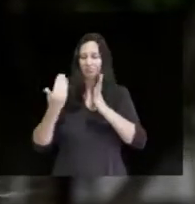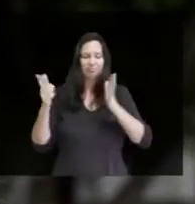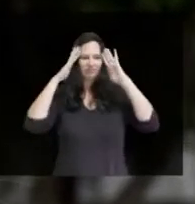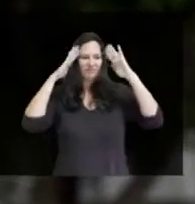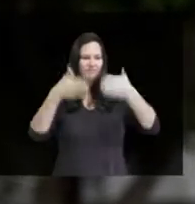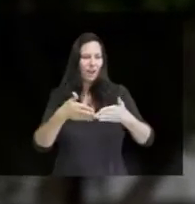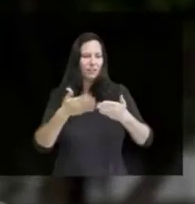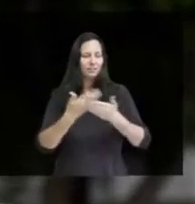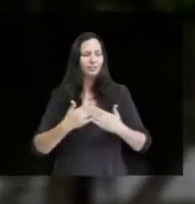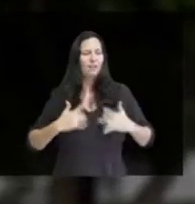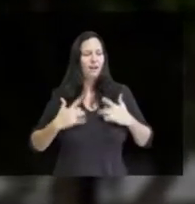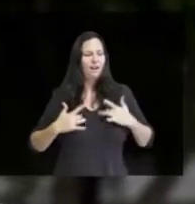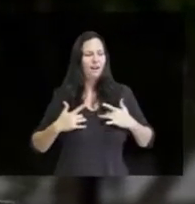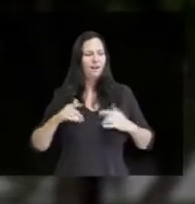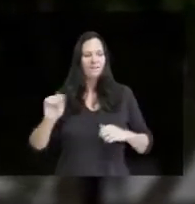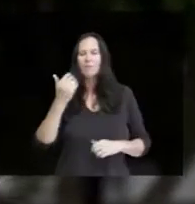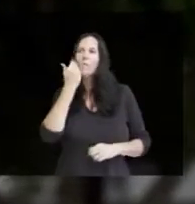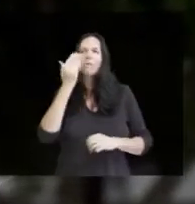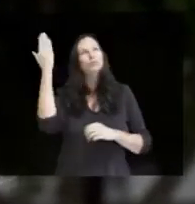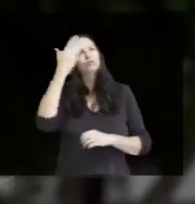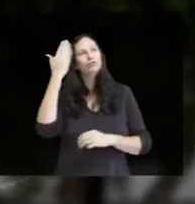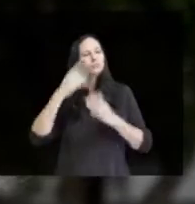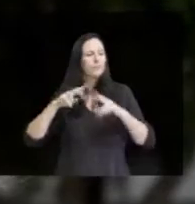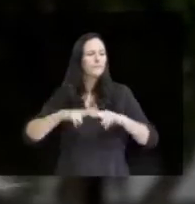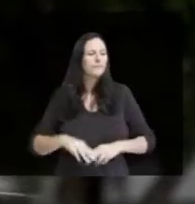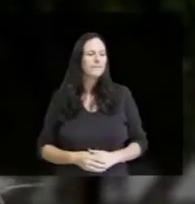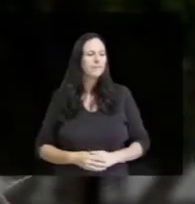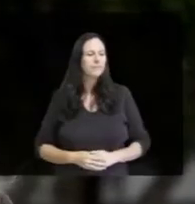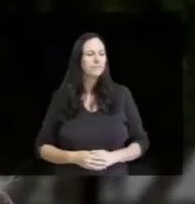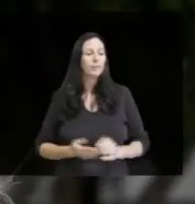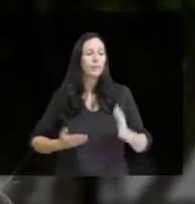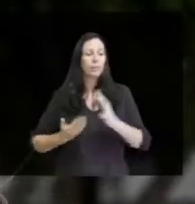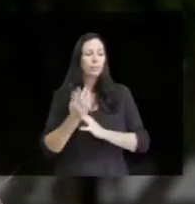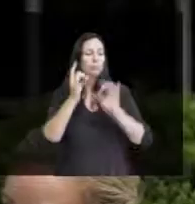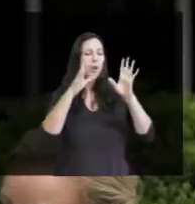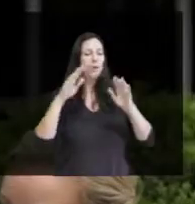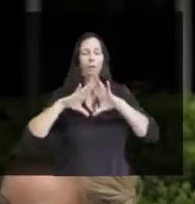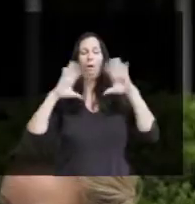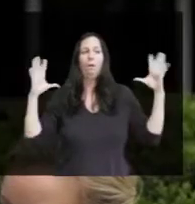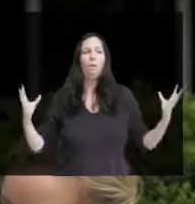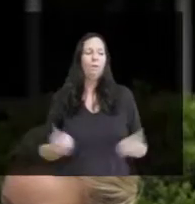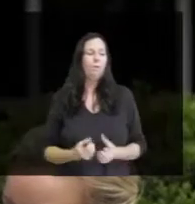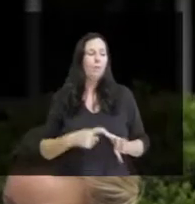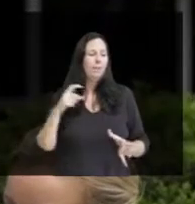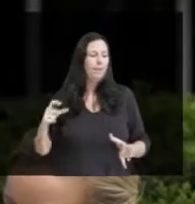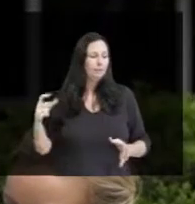Jake's now focused on the life he always dreamed of. And throughout the whole period of my accident,